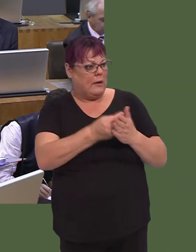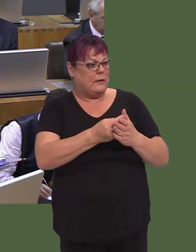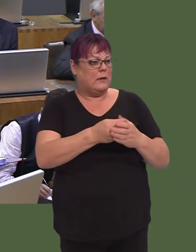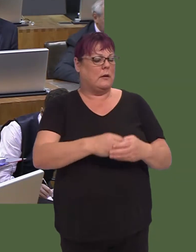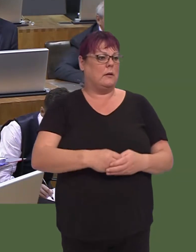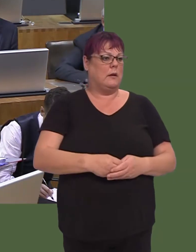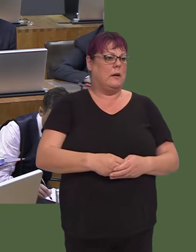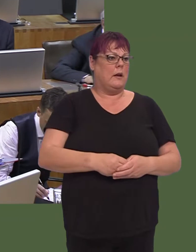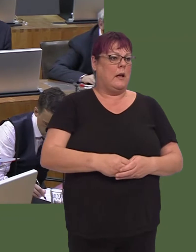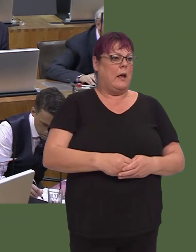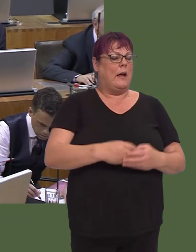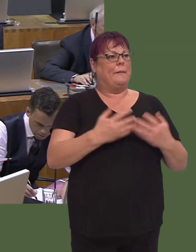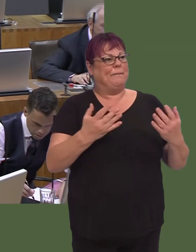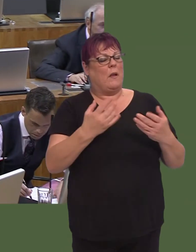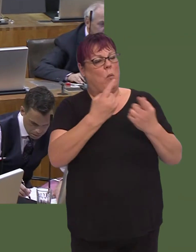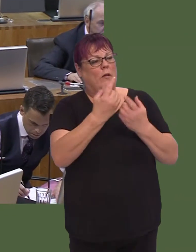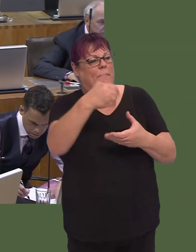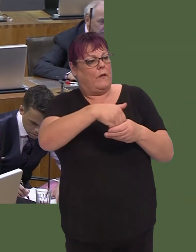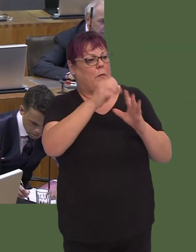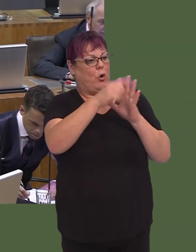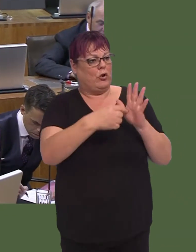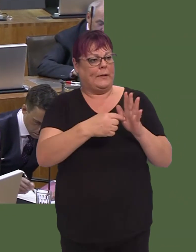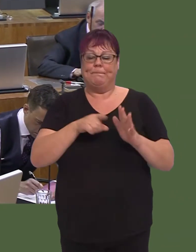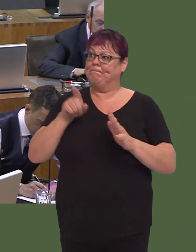These things are hugely important in terms of determining the viability of the project.